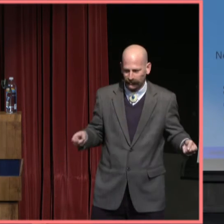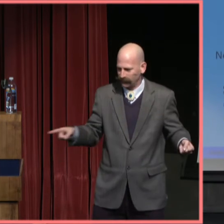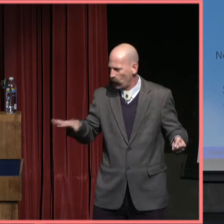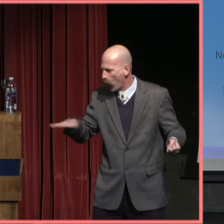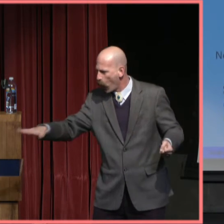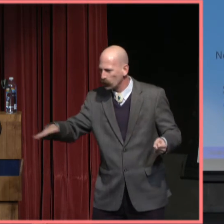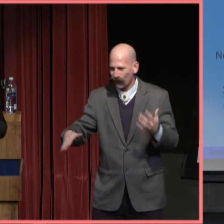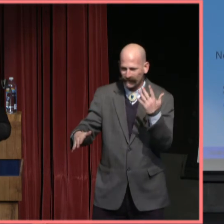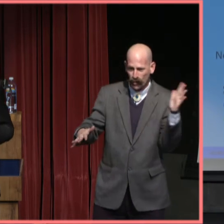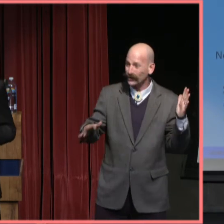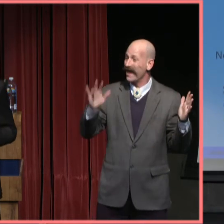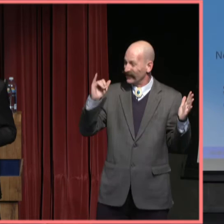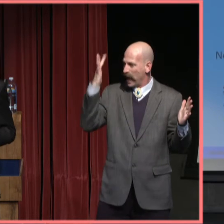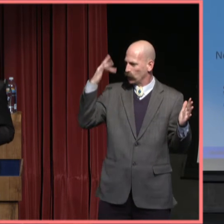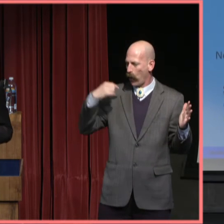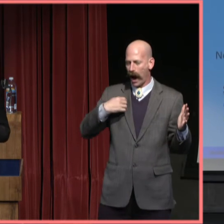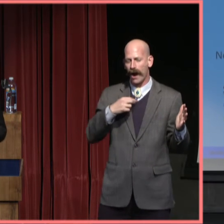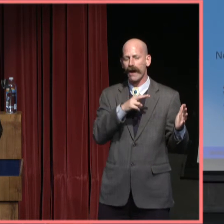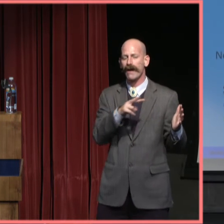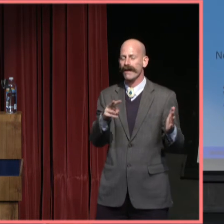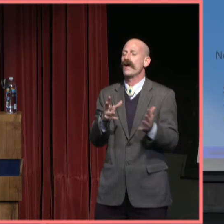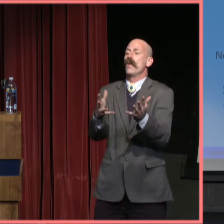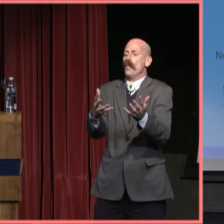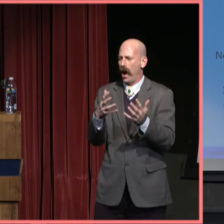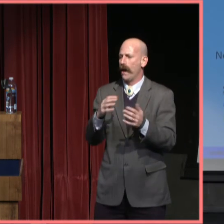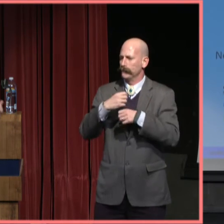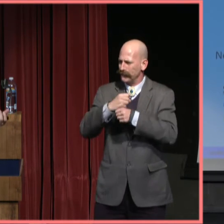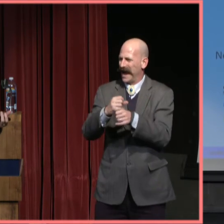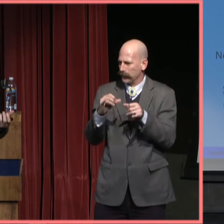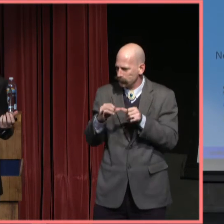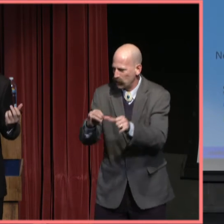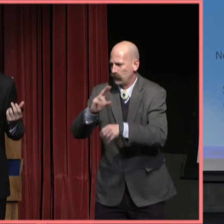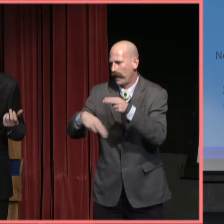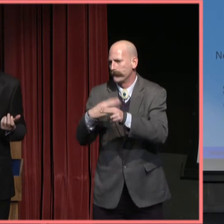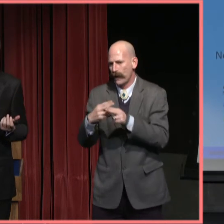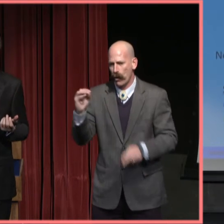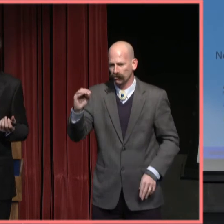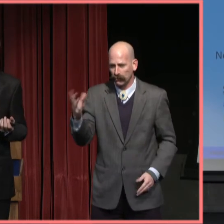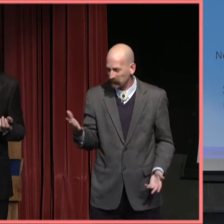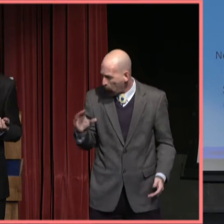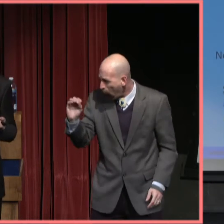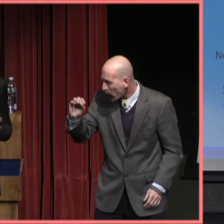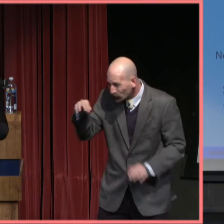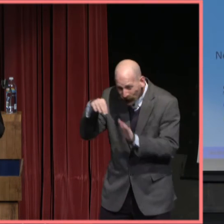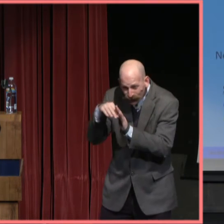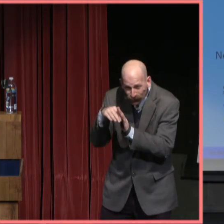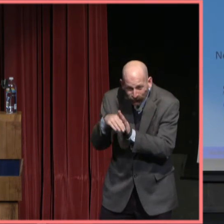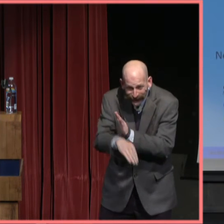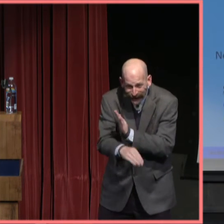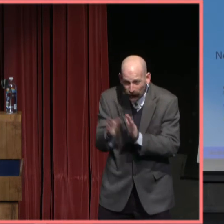And that was the motivation for making oxygen measurements. We're not worried about oxygen decreasing, because it's not going to decrease much.